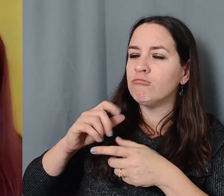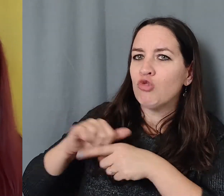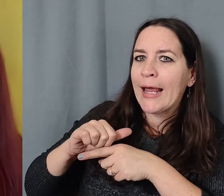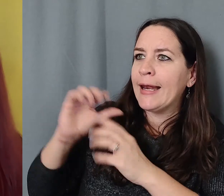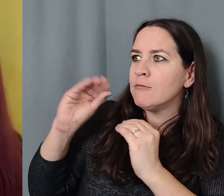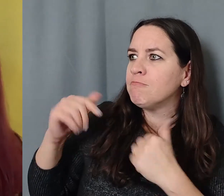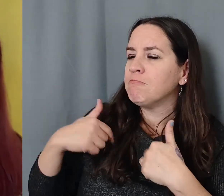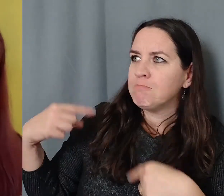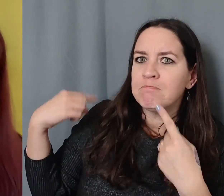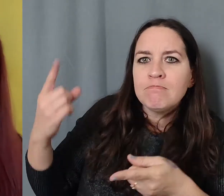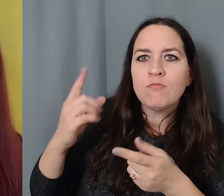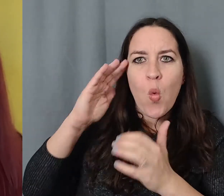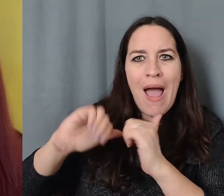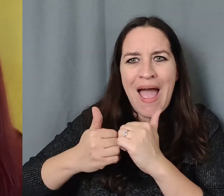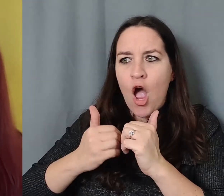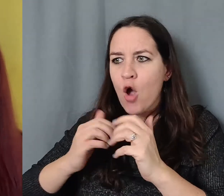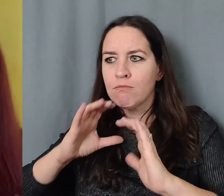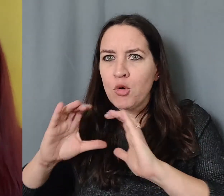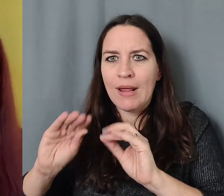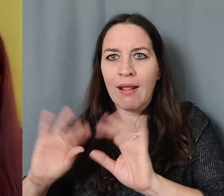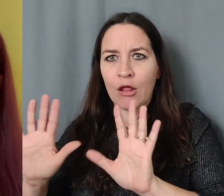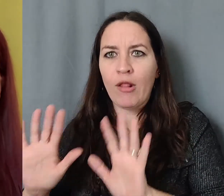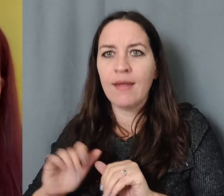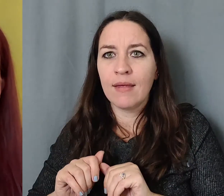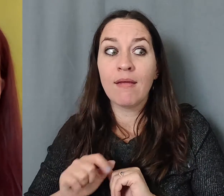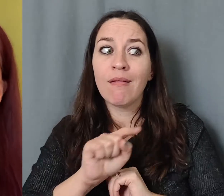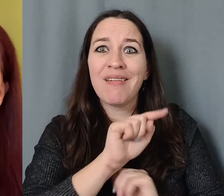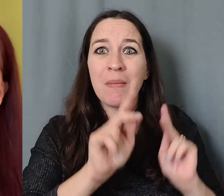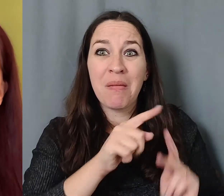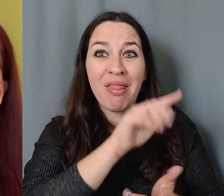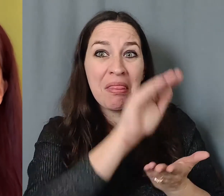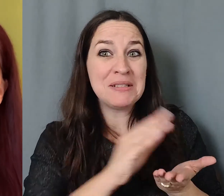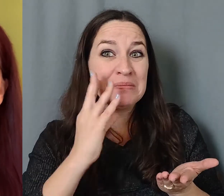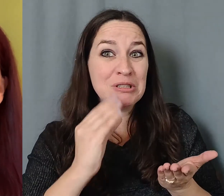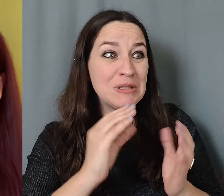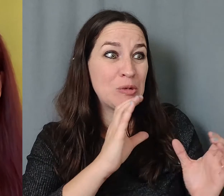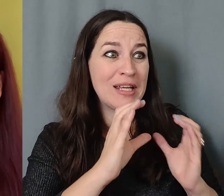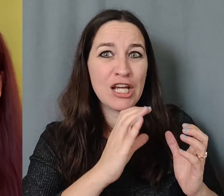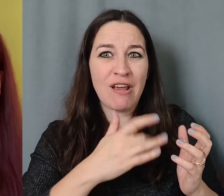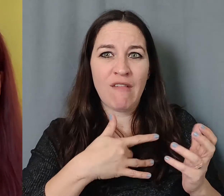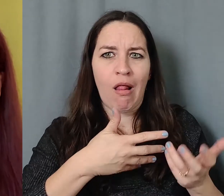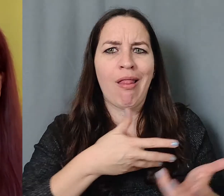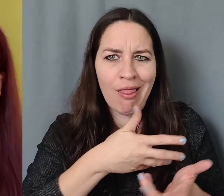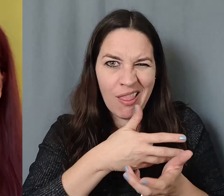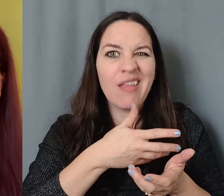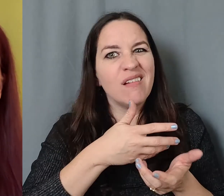training and a lot of whatever with communication. Sometimes it's hard to communicate with people that don't have as much training or experience or insight with regard to communication.